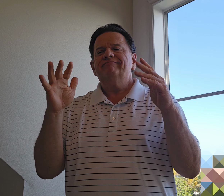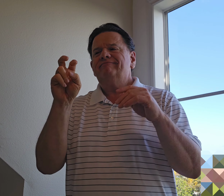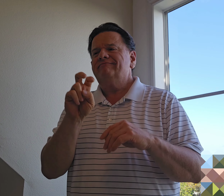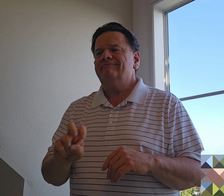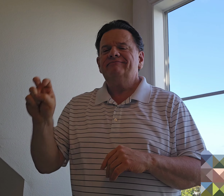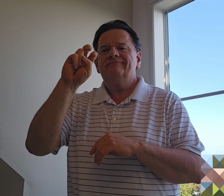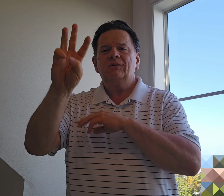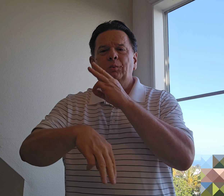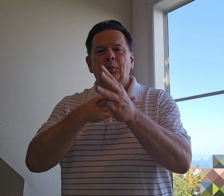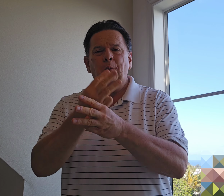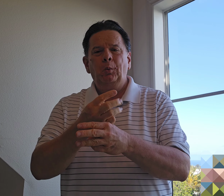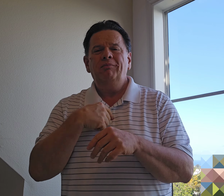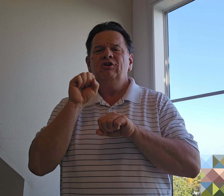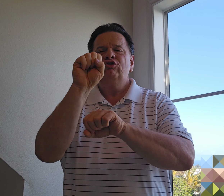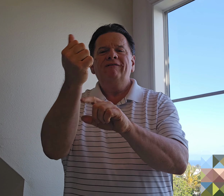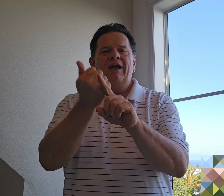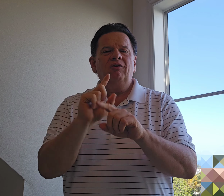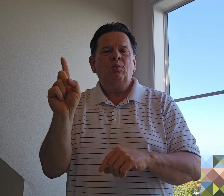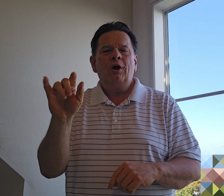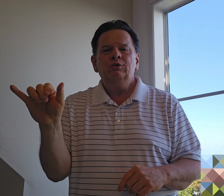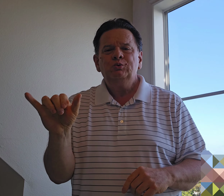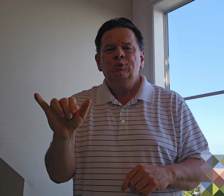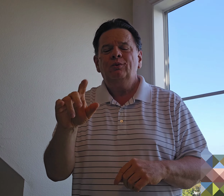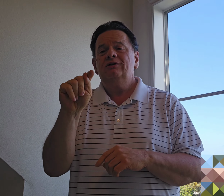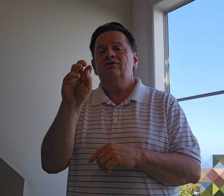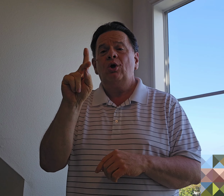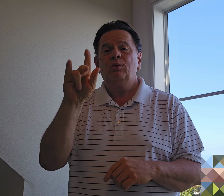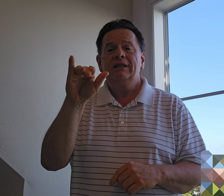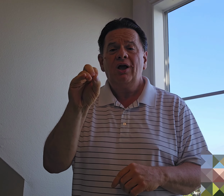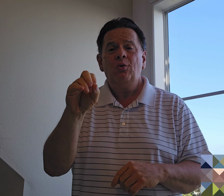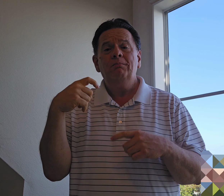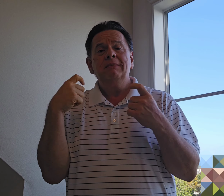I have travelled extensively around the world. I have driven everywhere too.